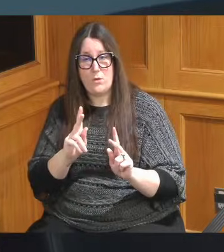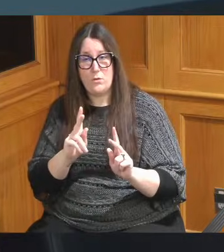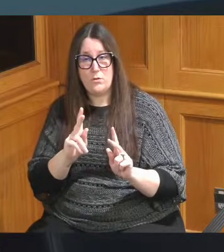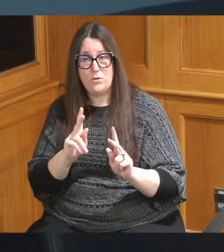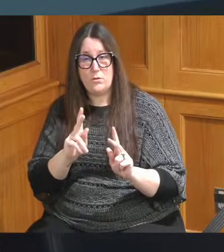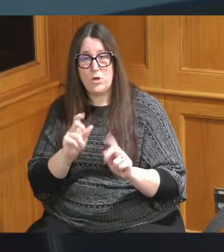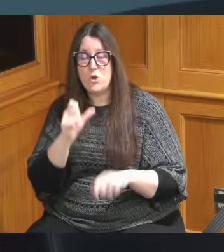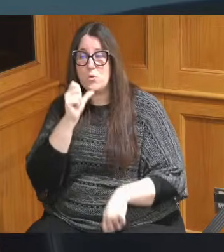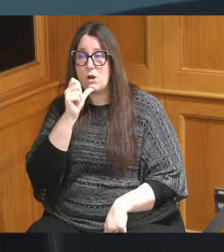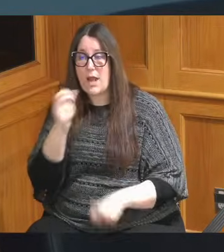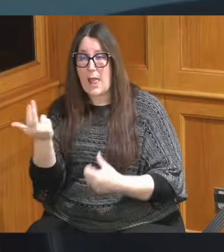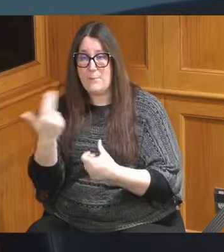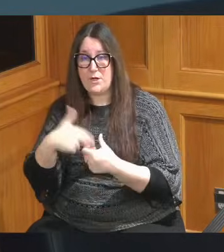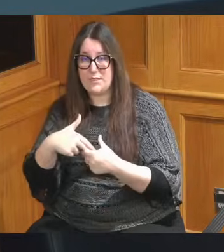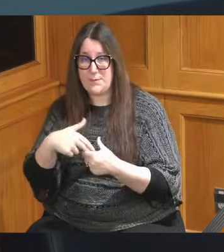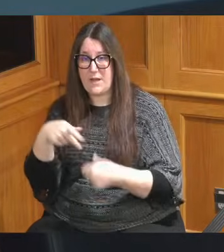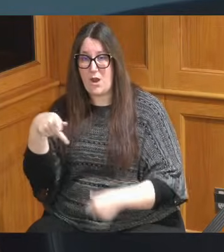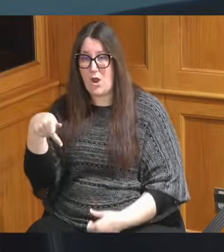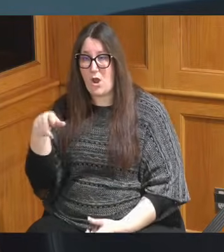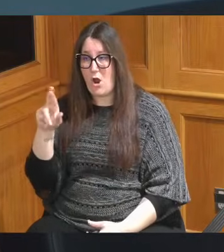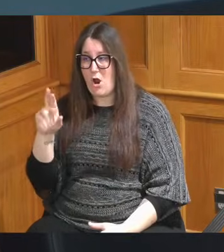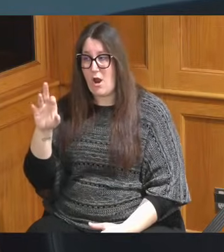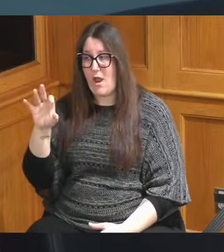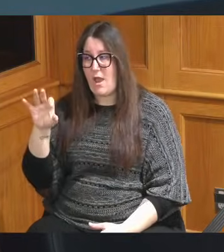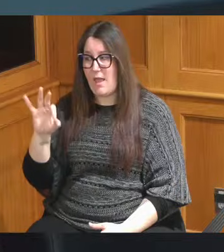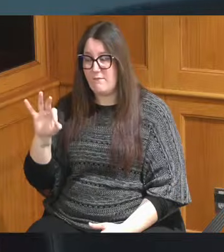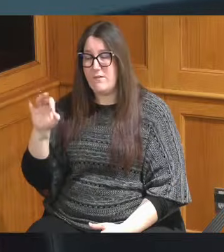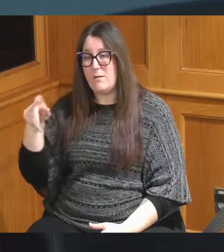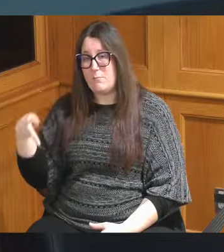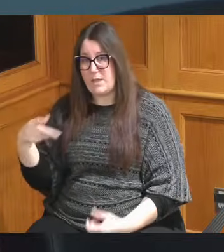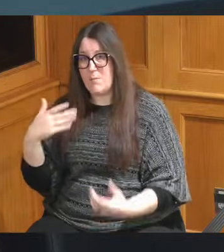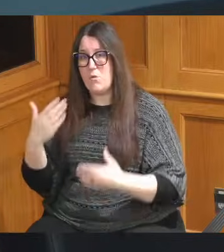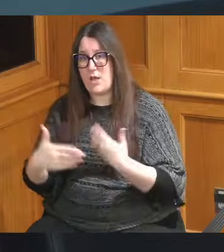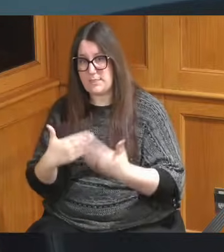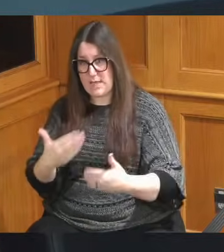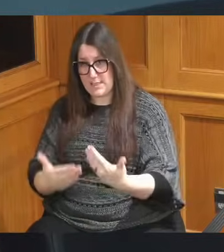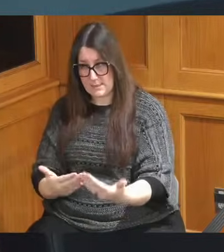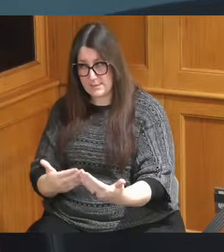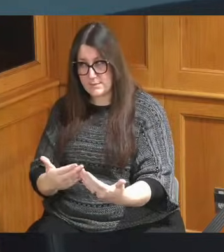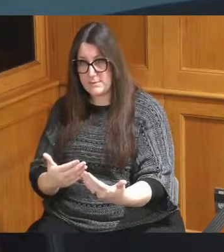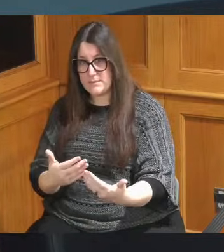participating in the RFP process because you got to bid it and everything get some good rates.